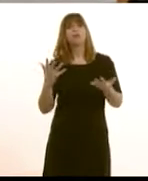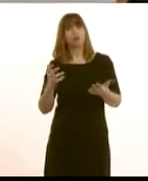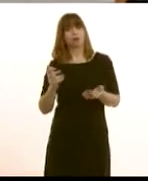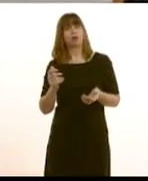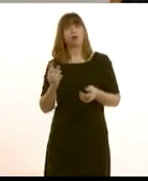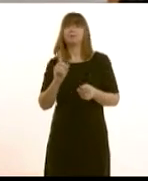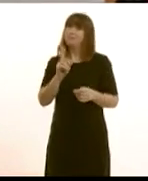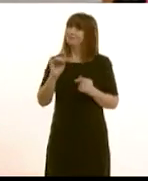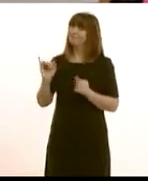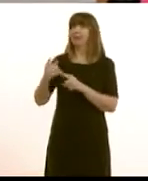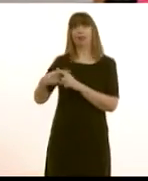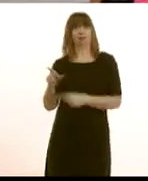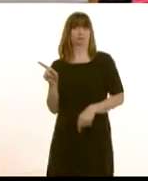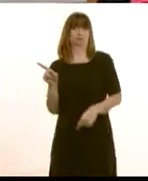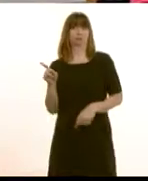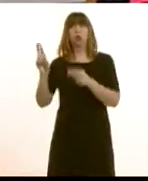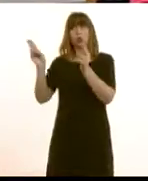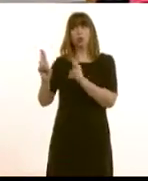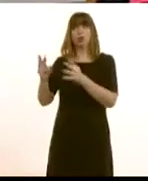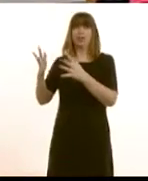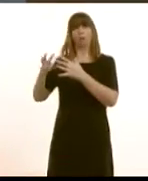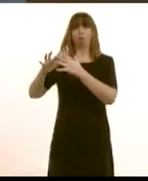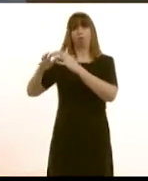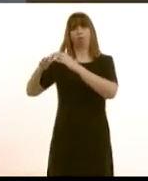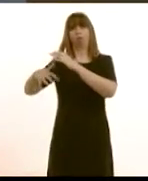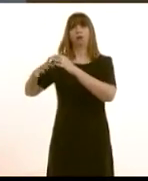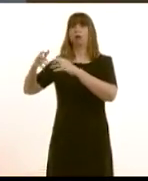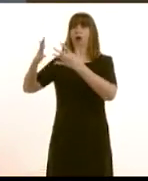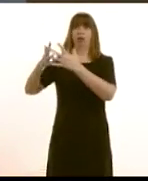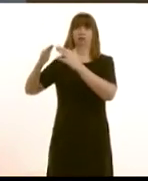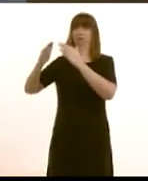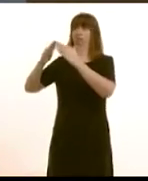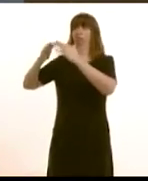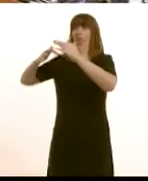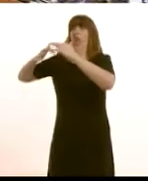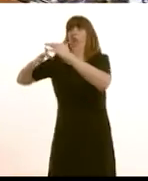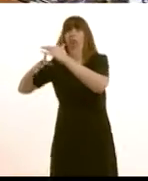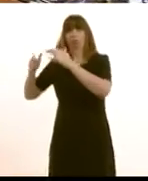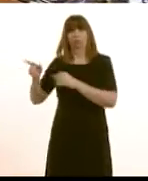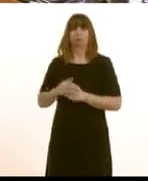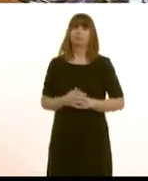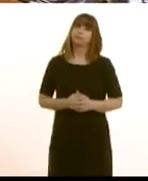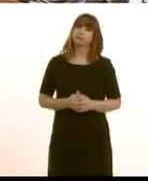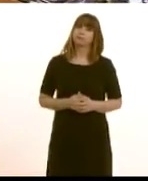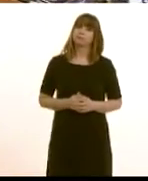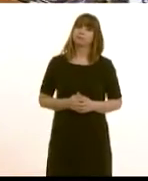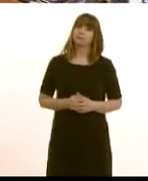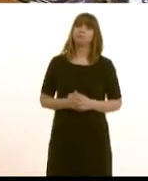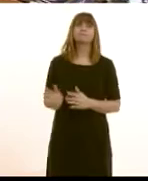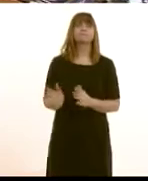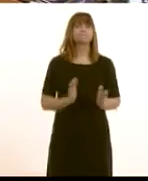situation in England, where schools are crumbling. Y Llywydd / The Presiding Officer: We now move back to questions on the paper. Question 3 is Paul Davies.